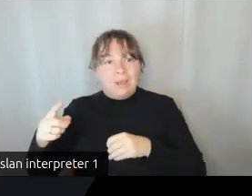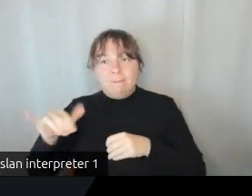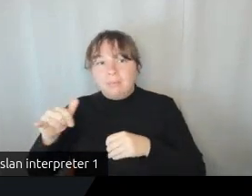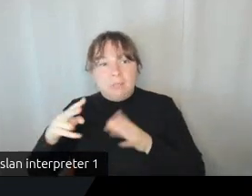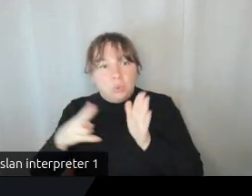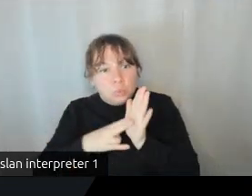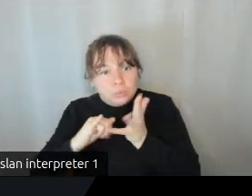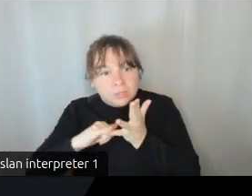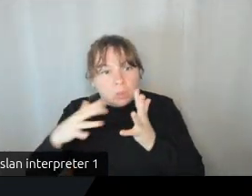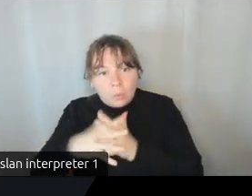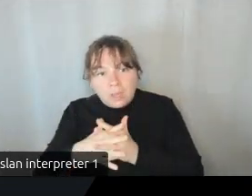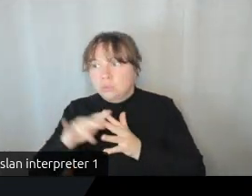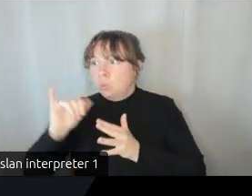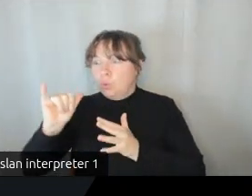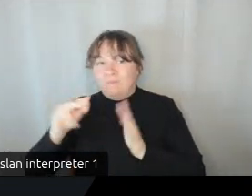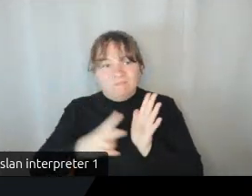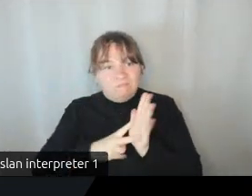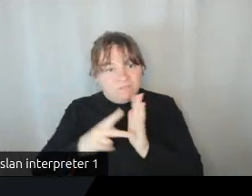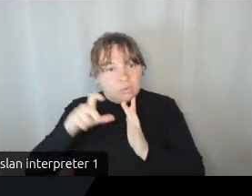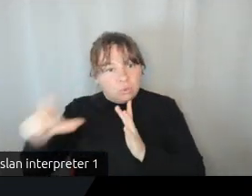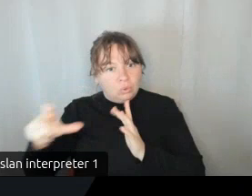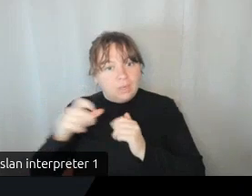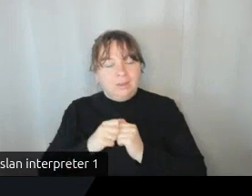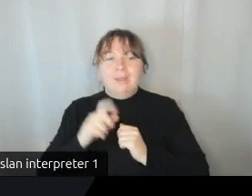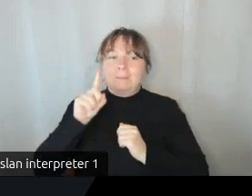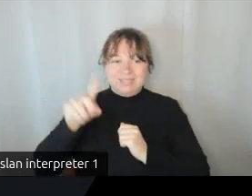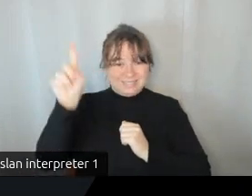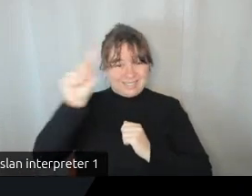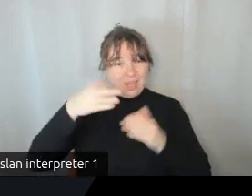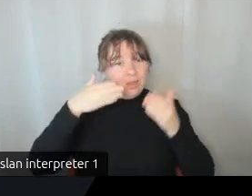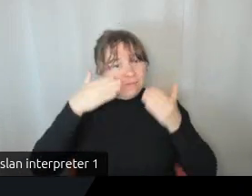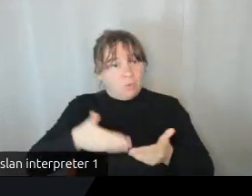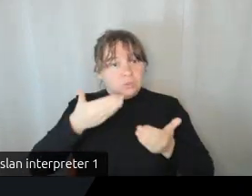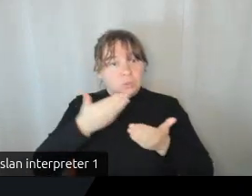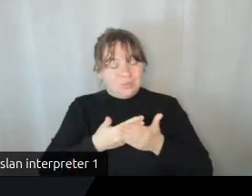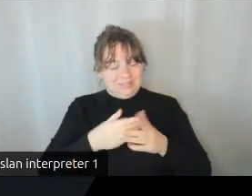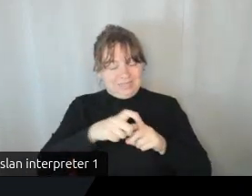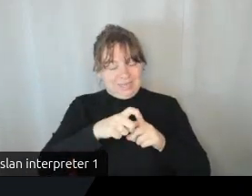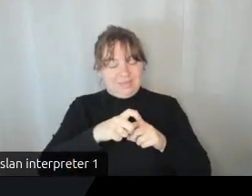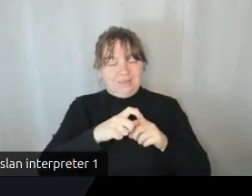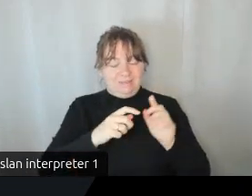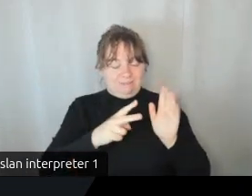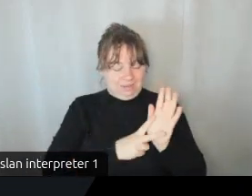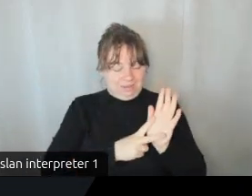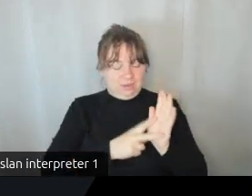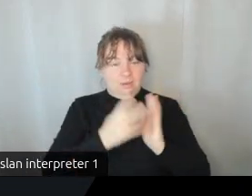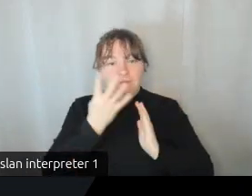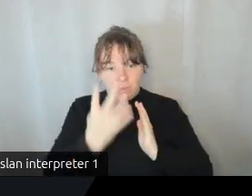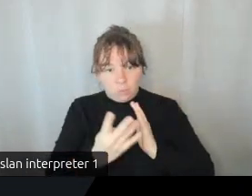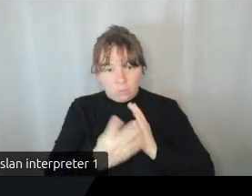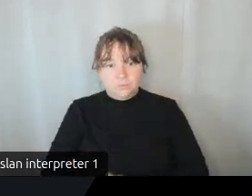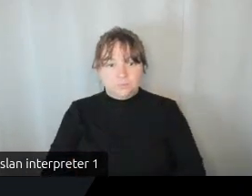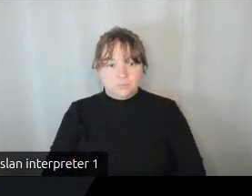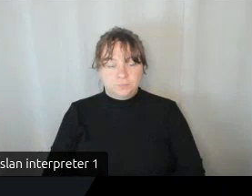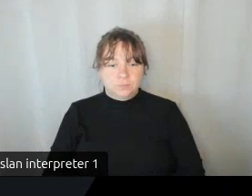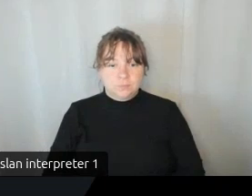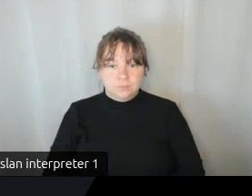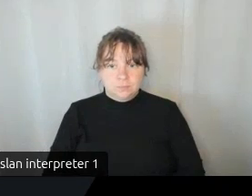today we will be focusing on the form DV4. So the application to vary (DV4) this application to